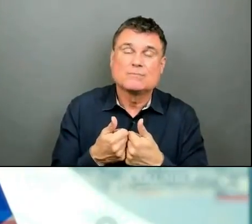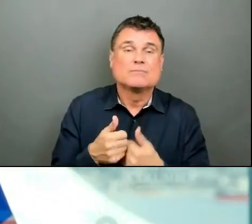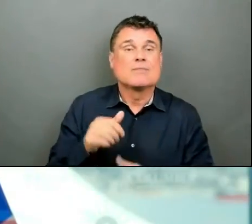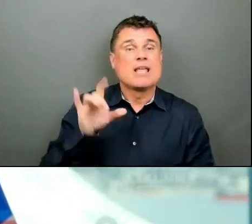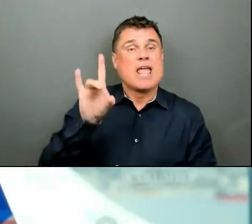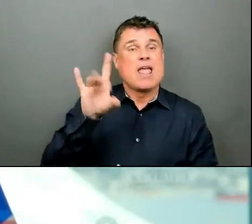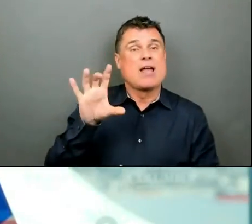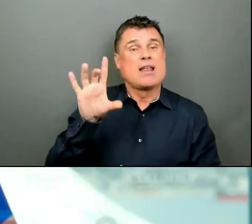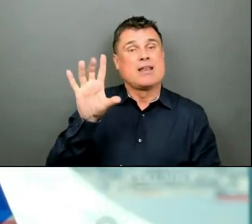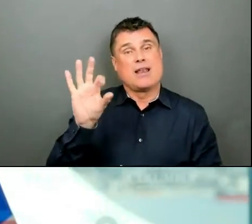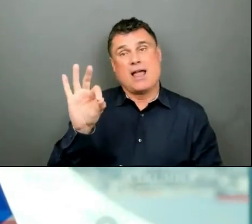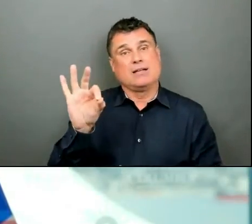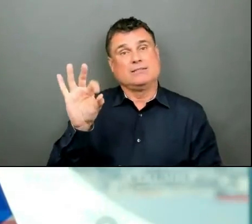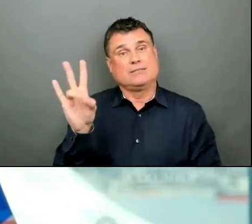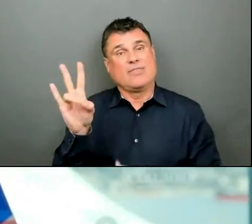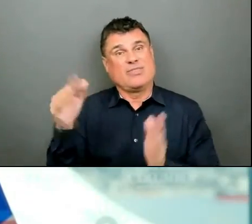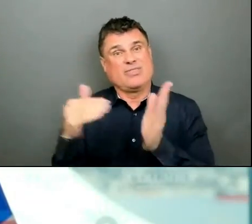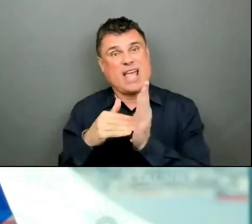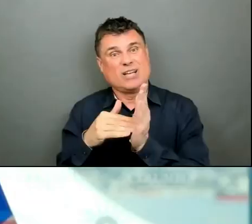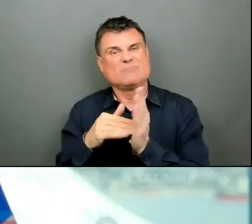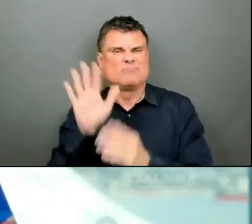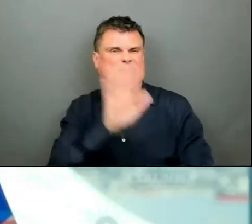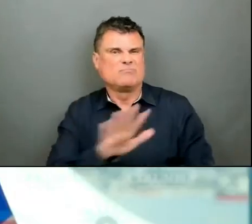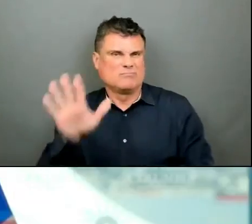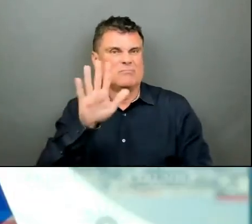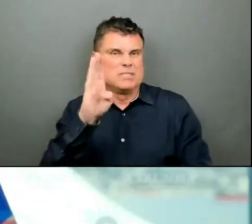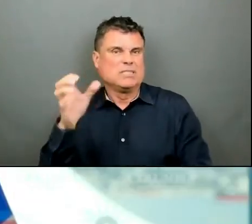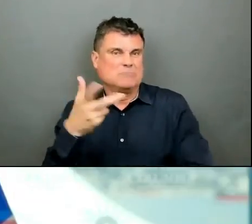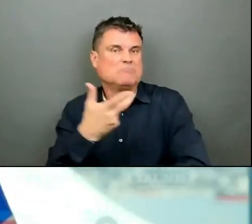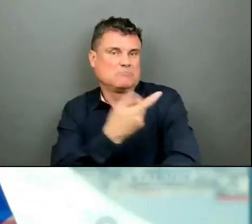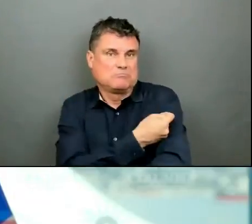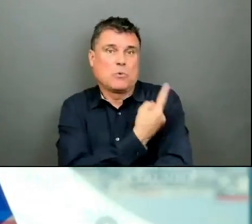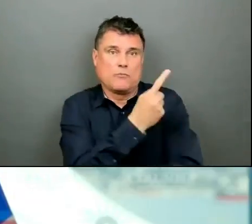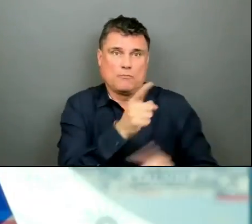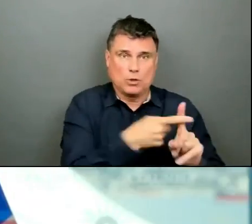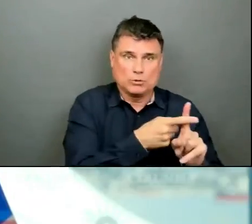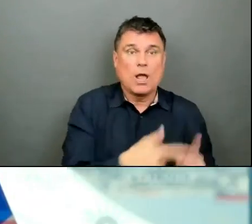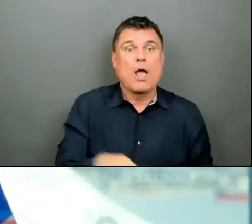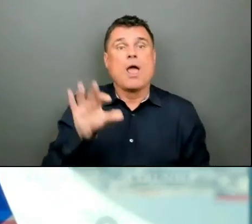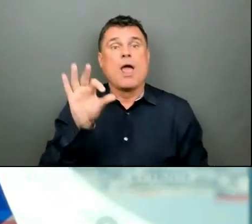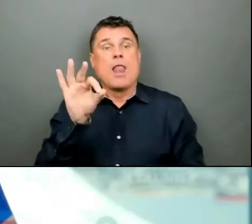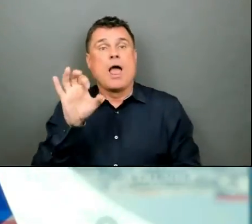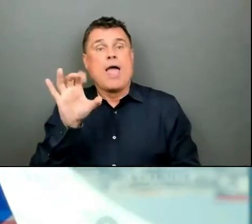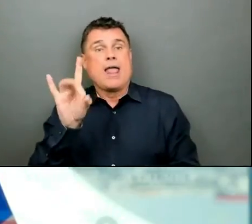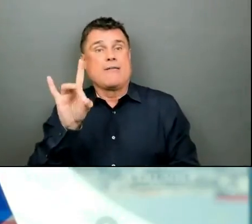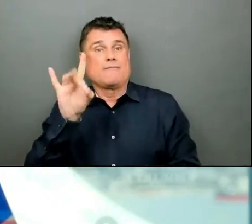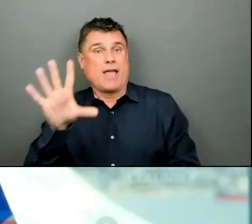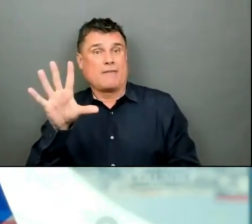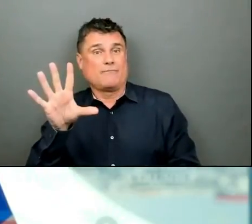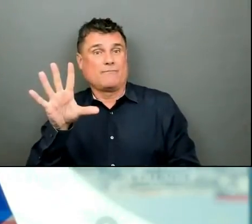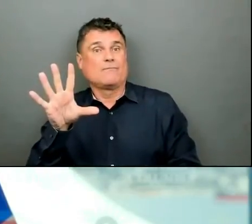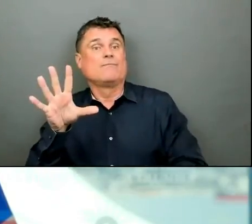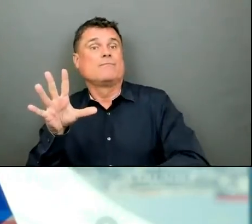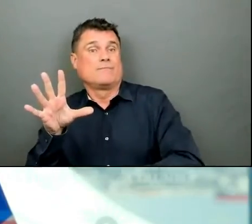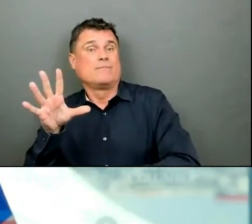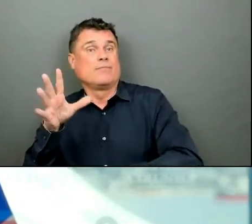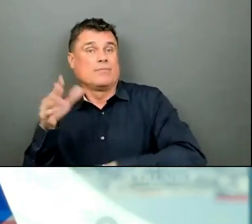vaccinated with dose one and 985 dose haves been received. That is 28 percent or more than one